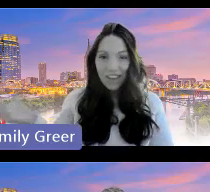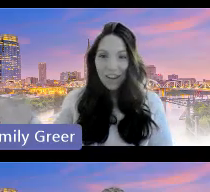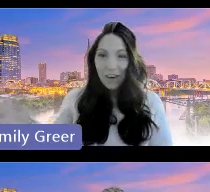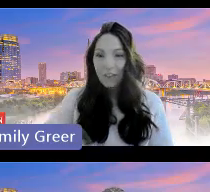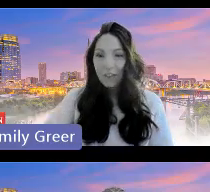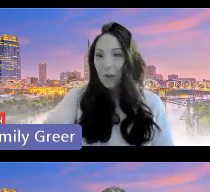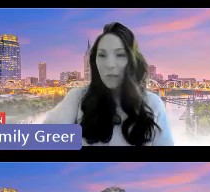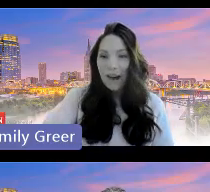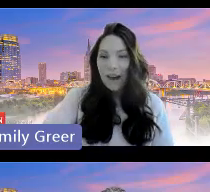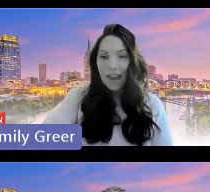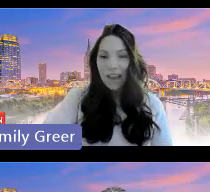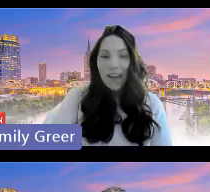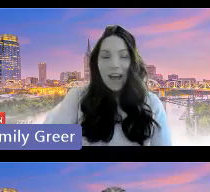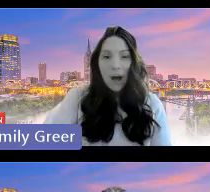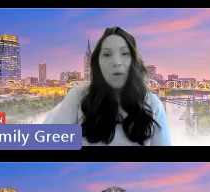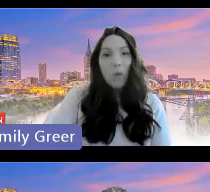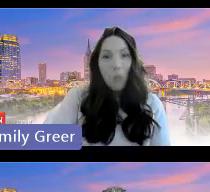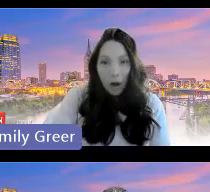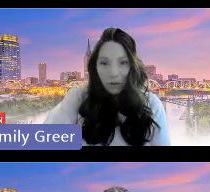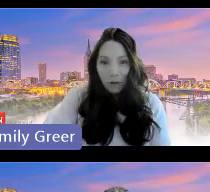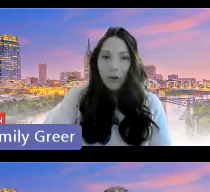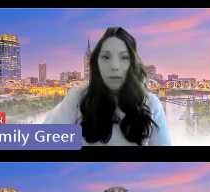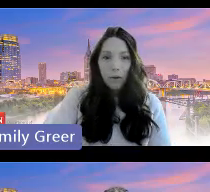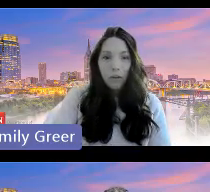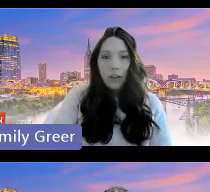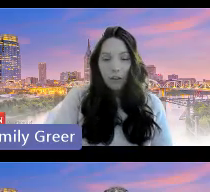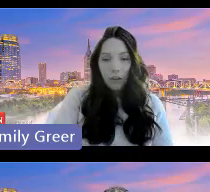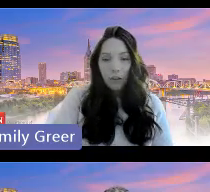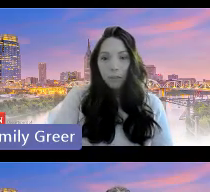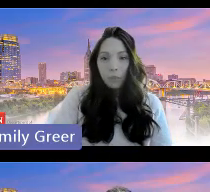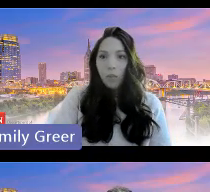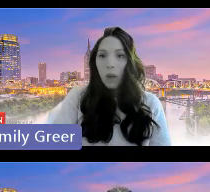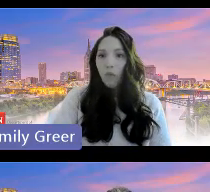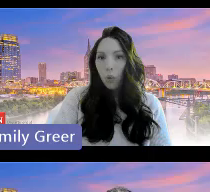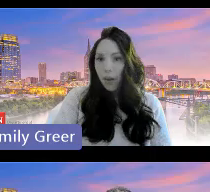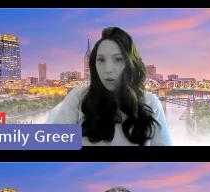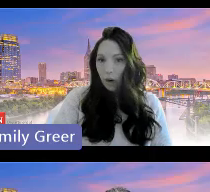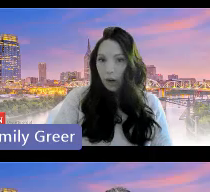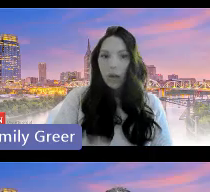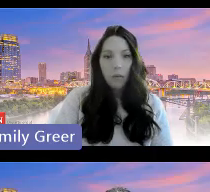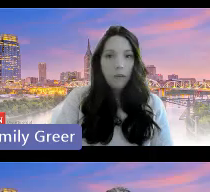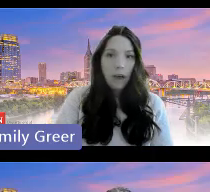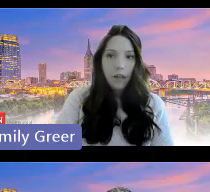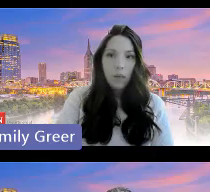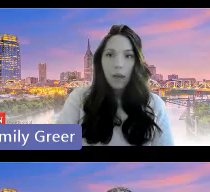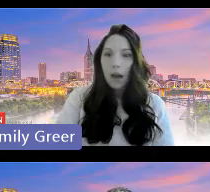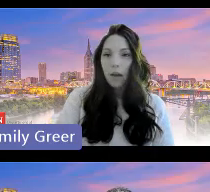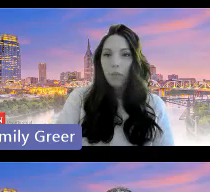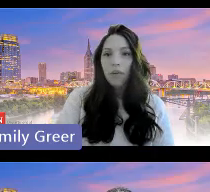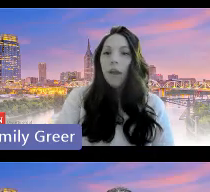The year has flown by, but welcome to our November lunch and learn. Before we get started, a couple of housekeeping items.